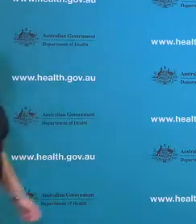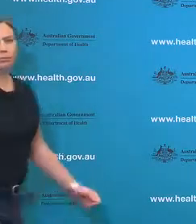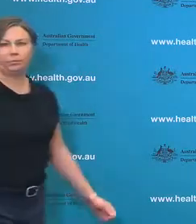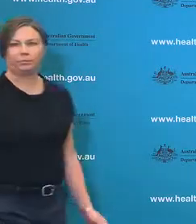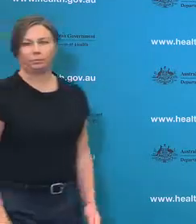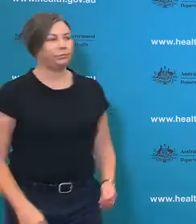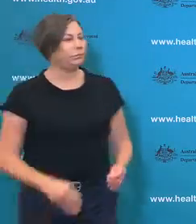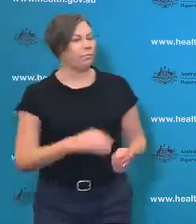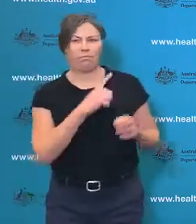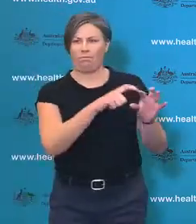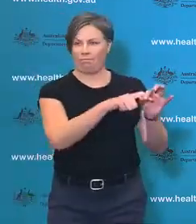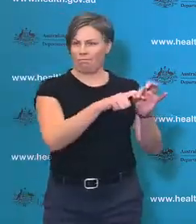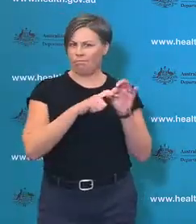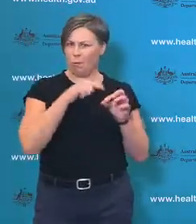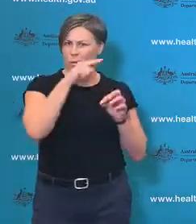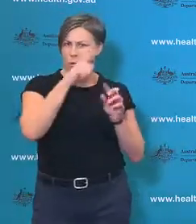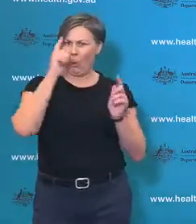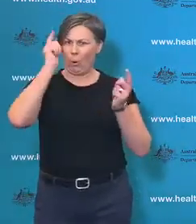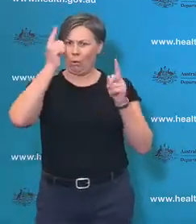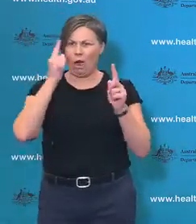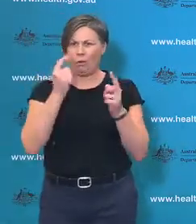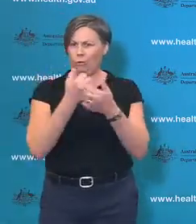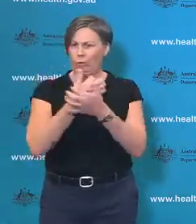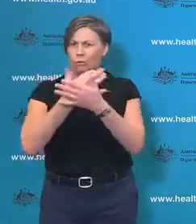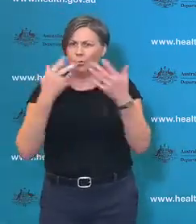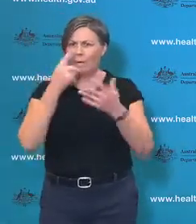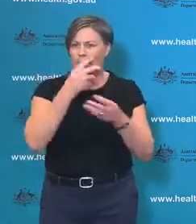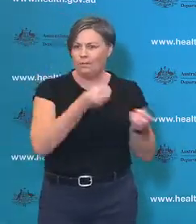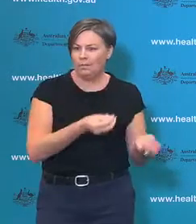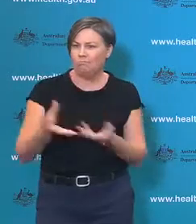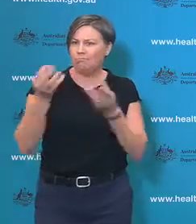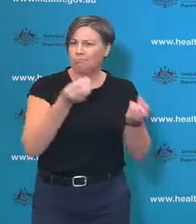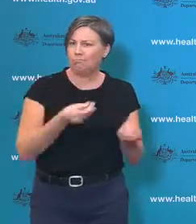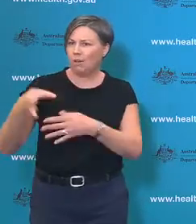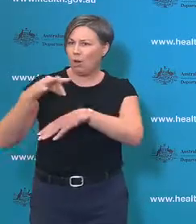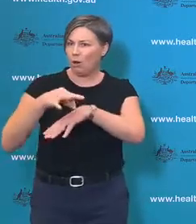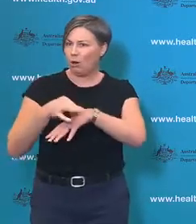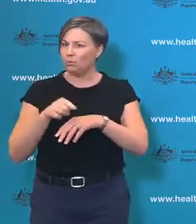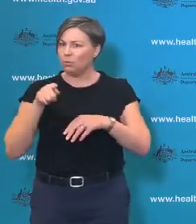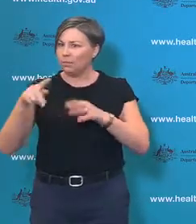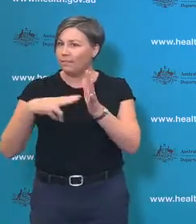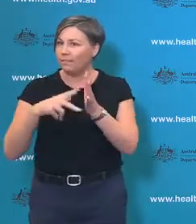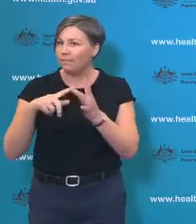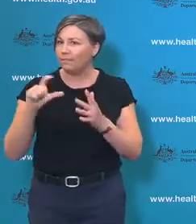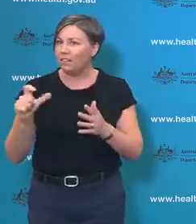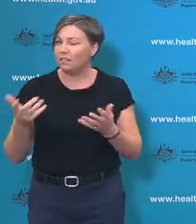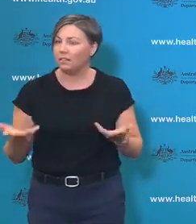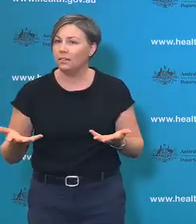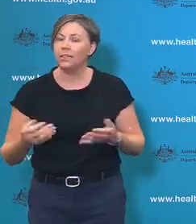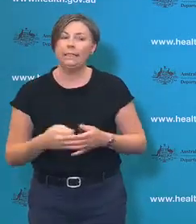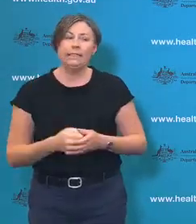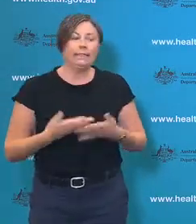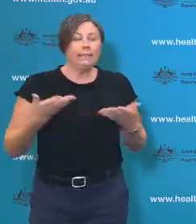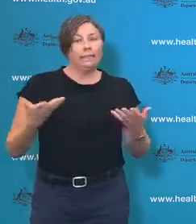and the number of people on ventilators and how do you expect that to change? Thank you, so as I've said some of the people who are in hospital in Victoria are